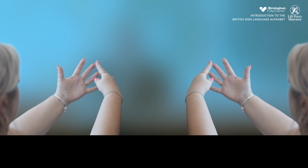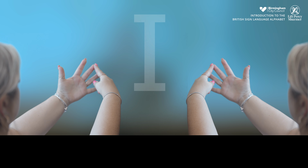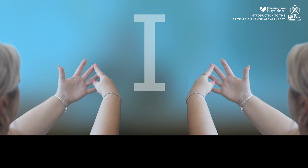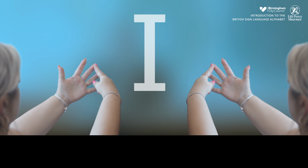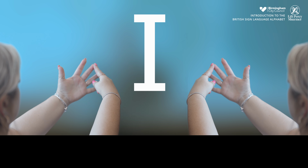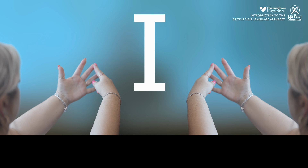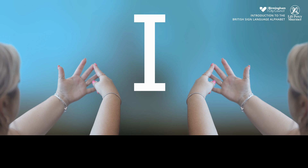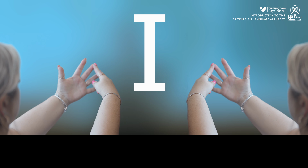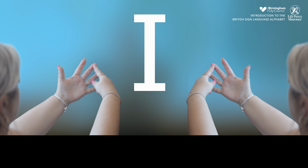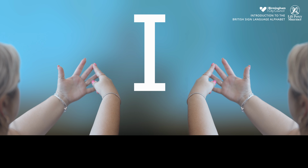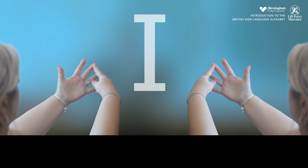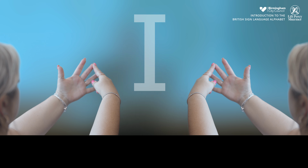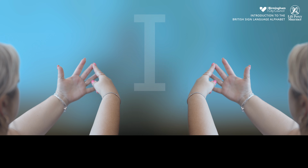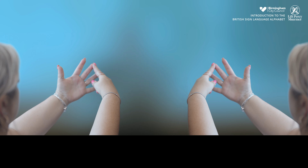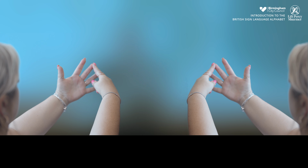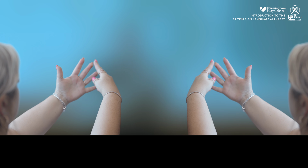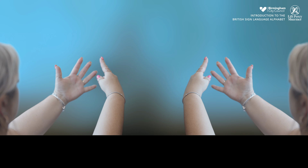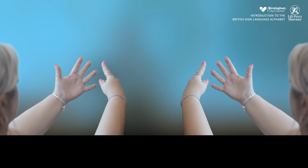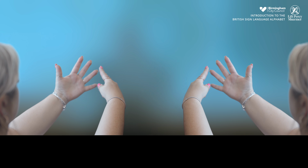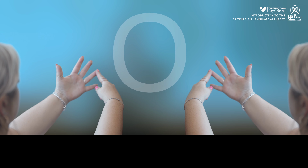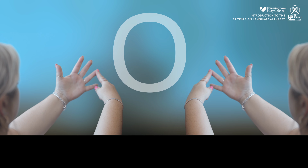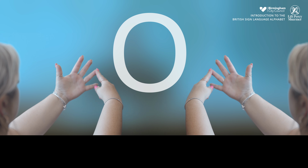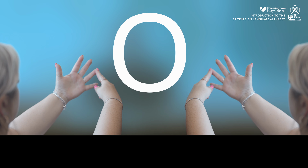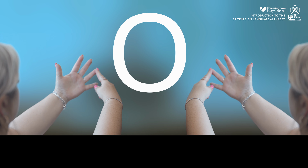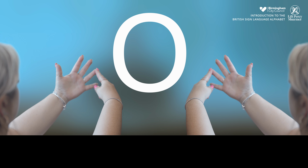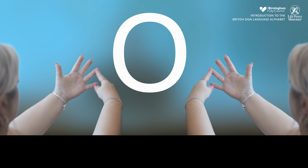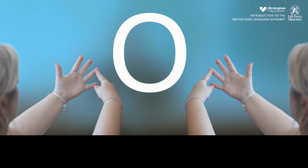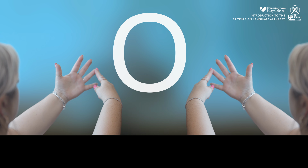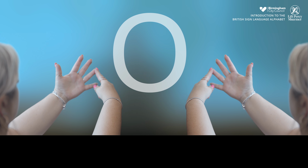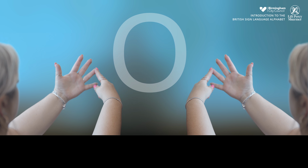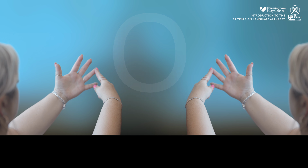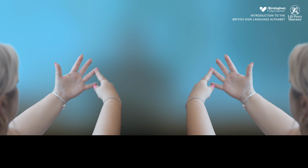I O